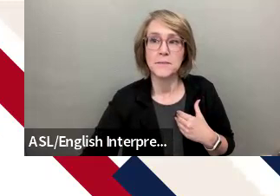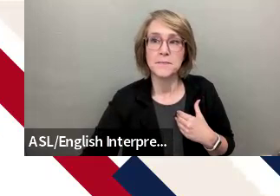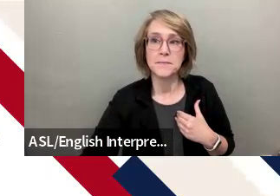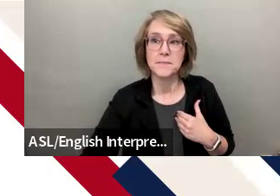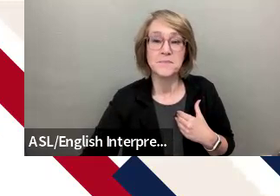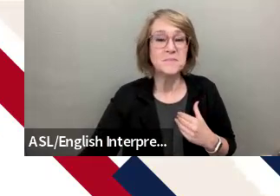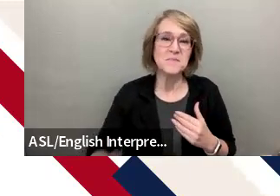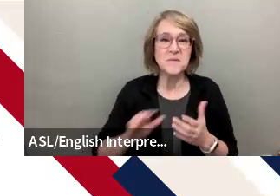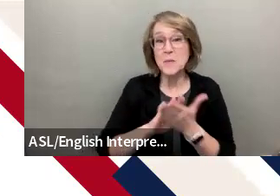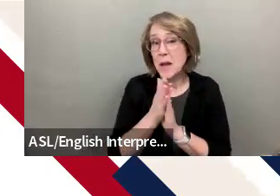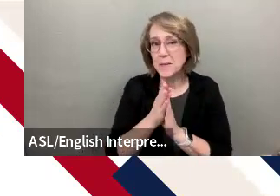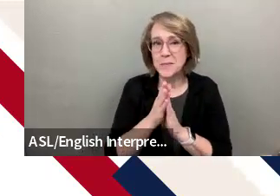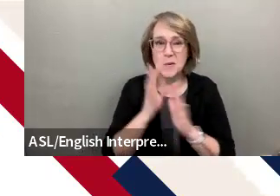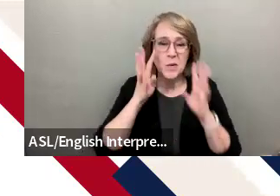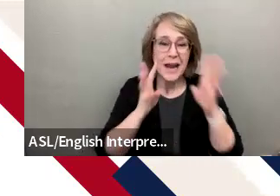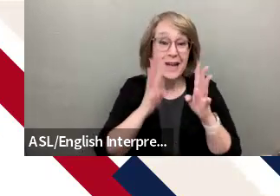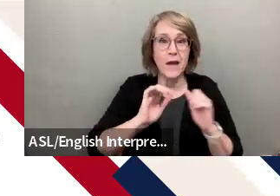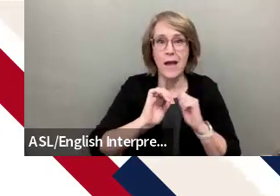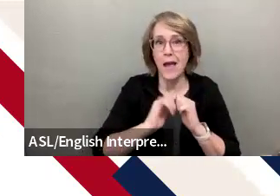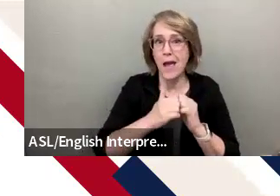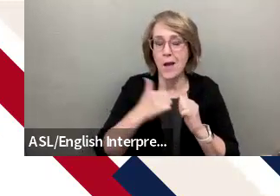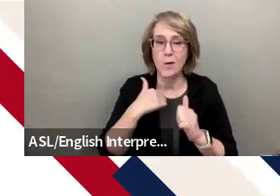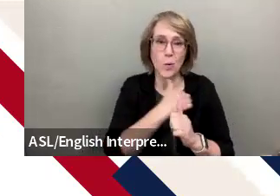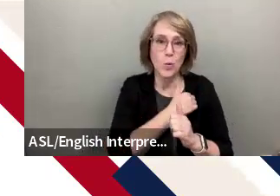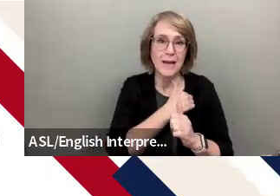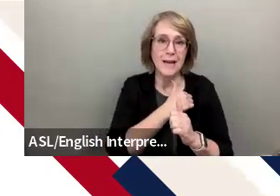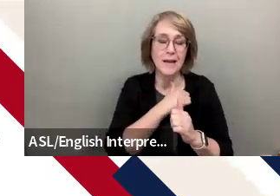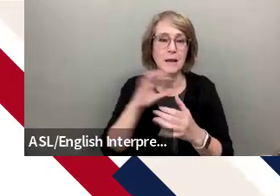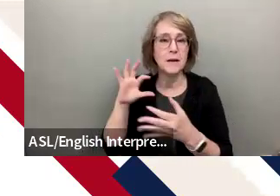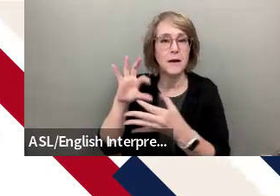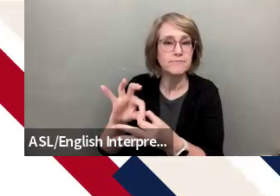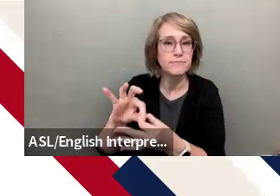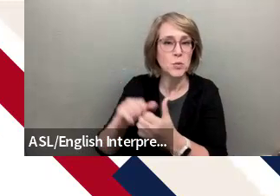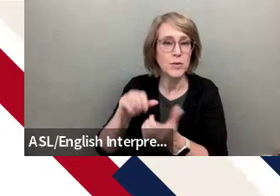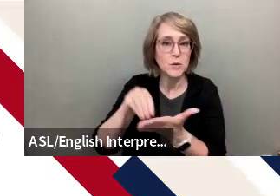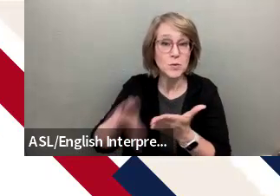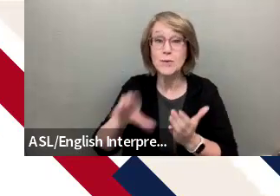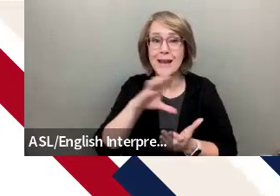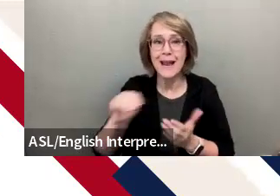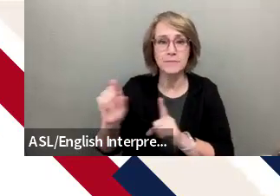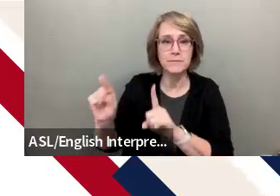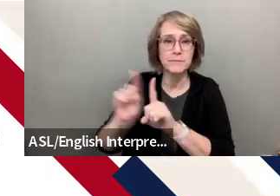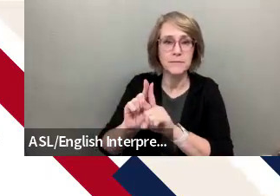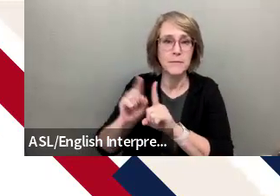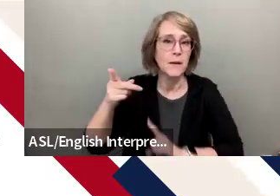IN HOW WE REACH THE STUDENT AND HOW WE TEACH THE PARA THAT THERE IS NOT NECESSARILY ONE WAY